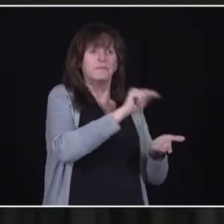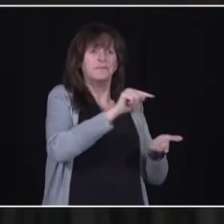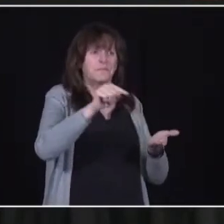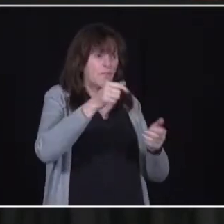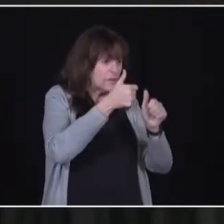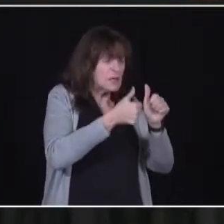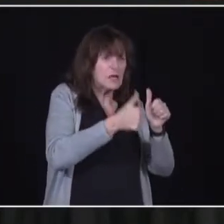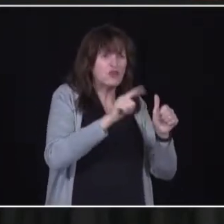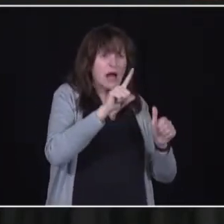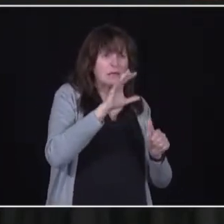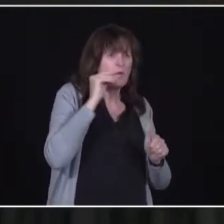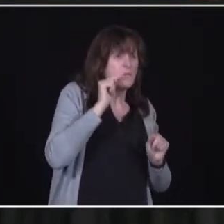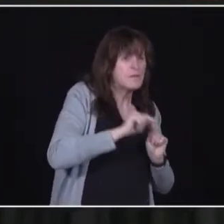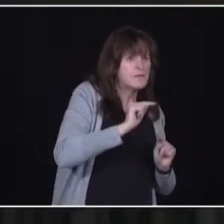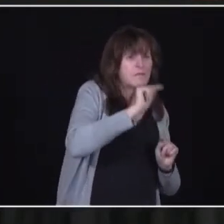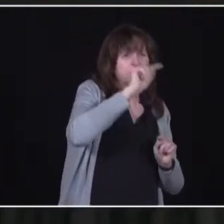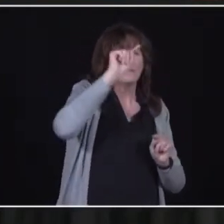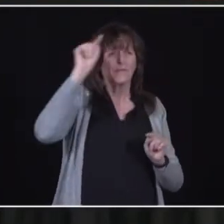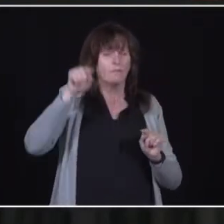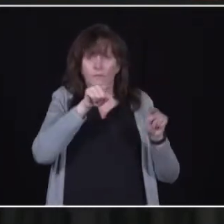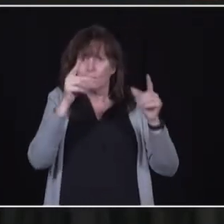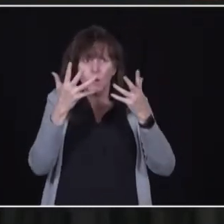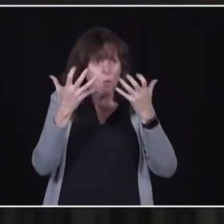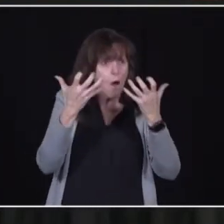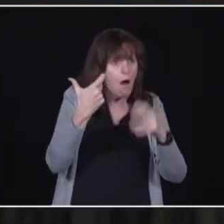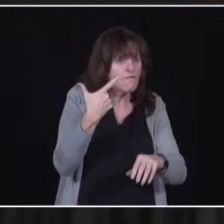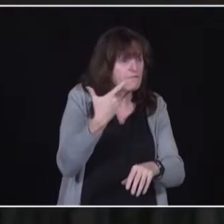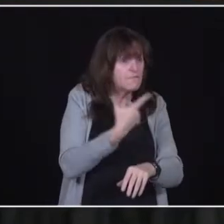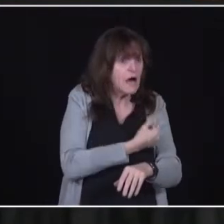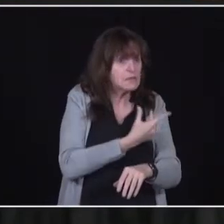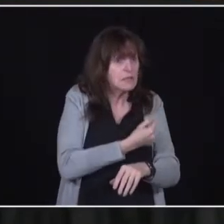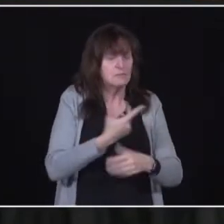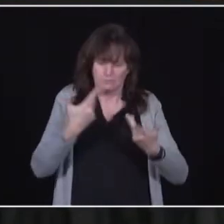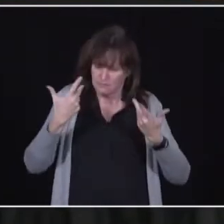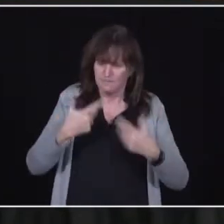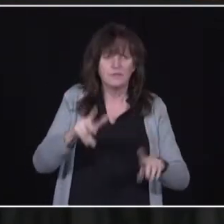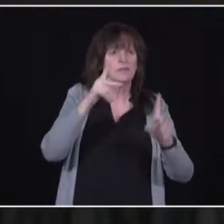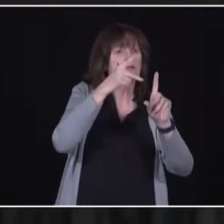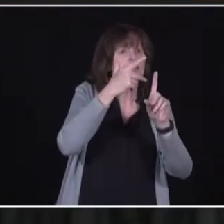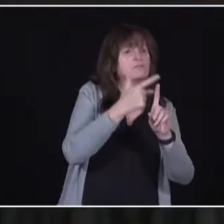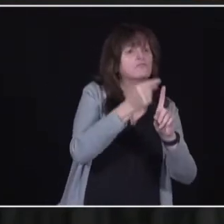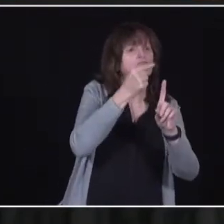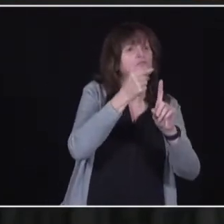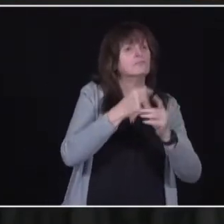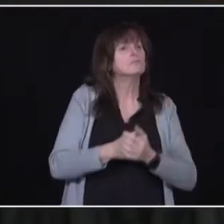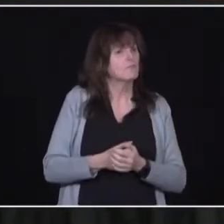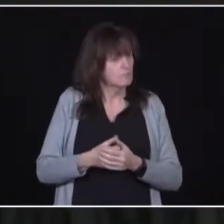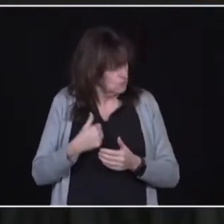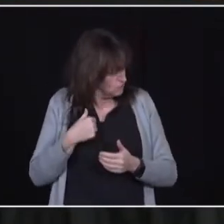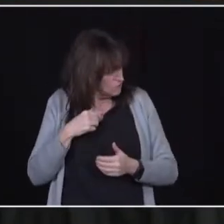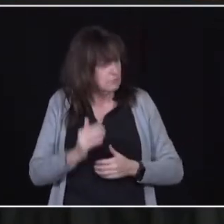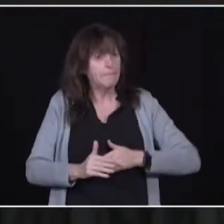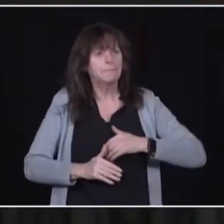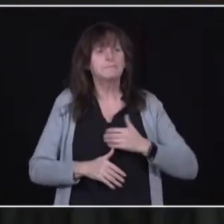has received a vaccine. We are making progress but we have more work to do